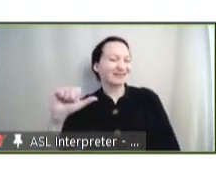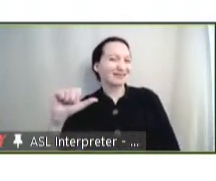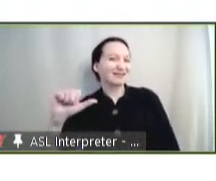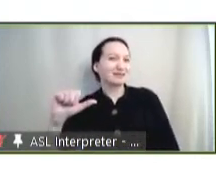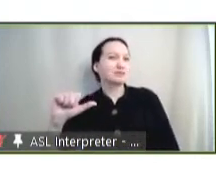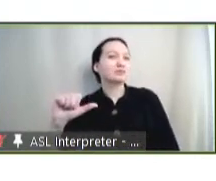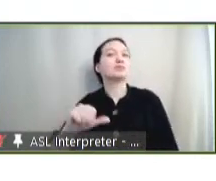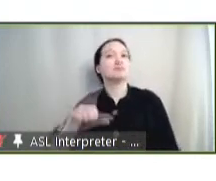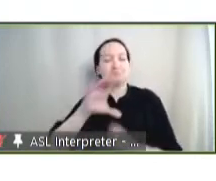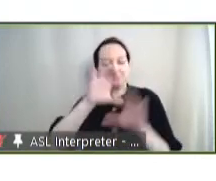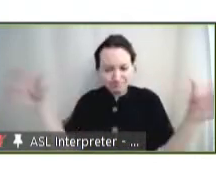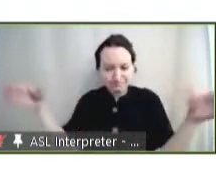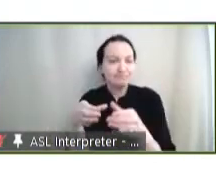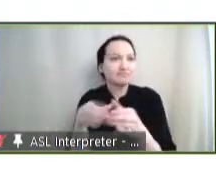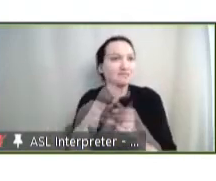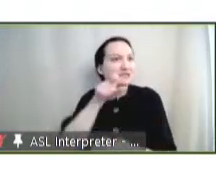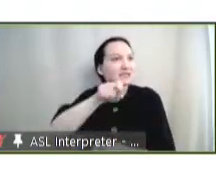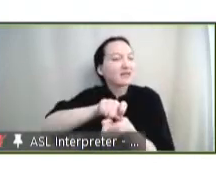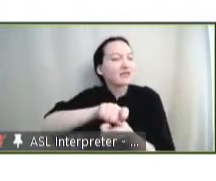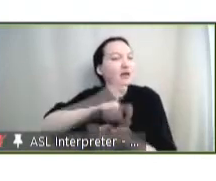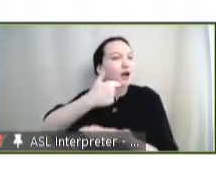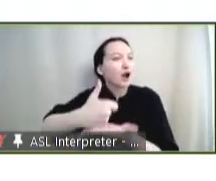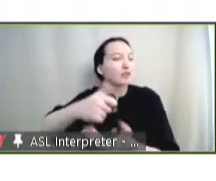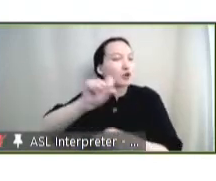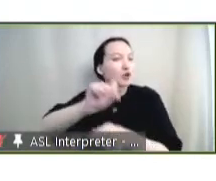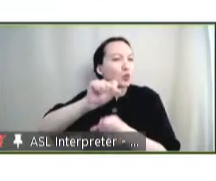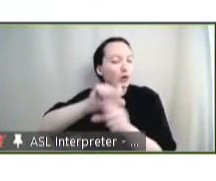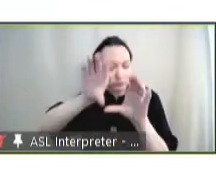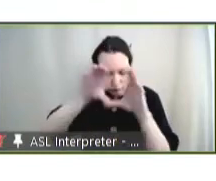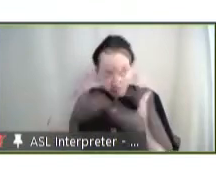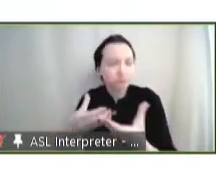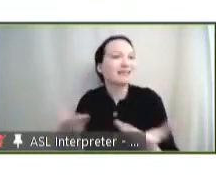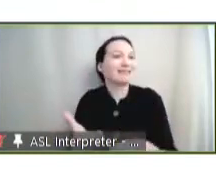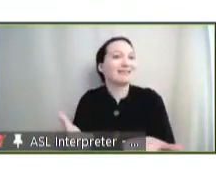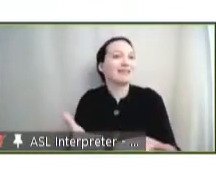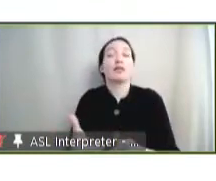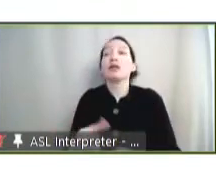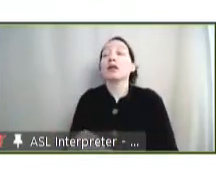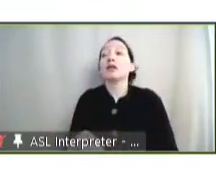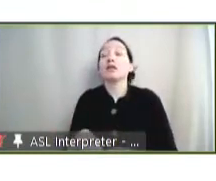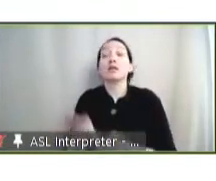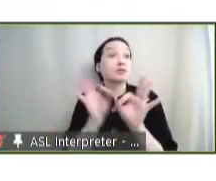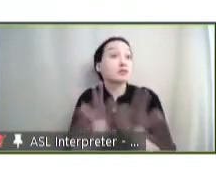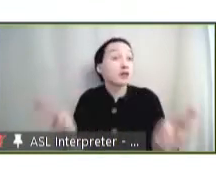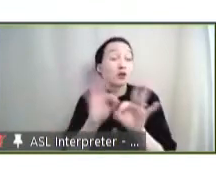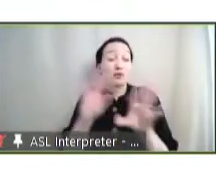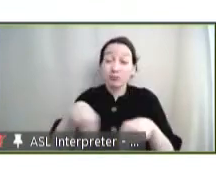came together just to help workplaces here. And it was really important for us to provide materials